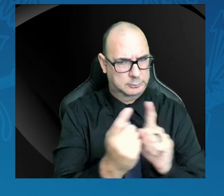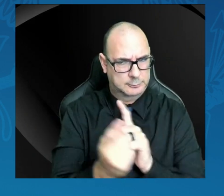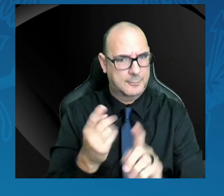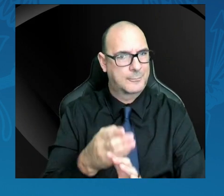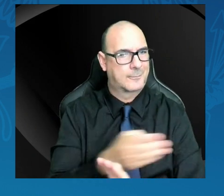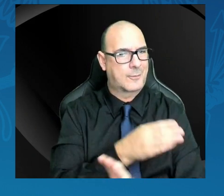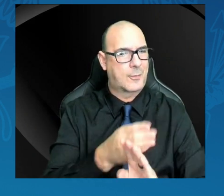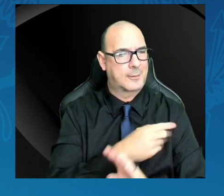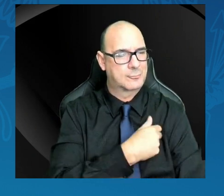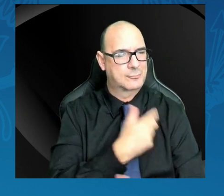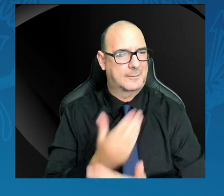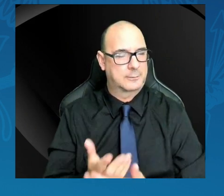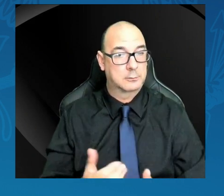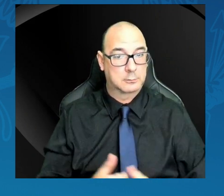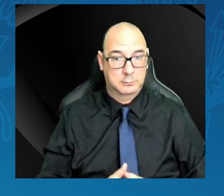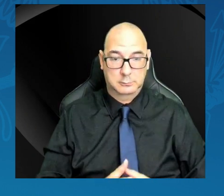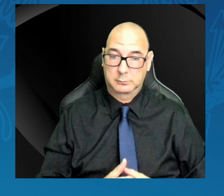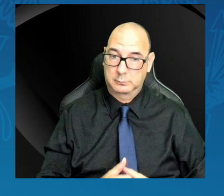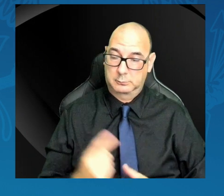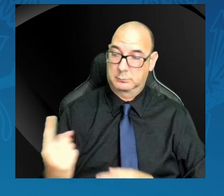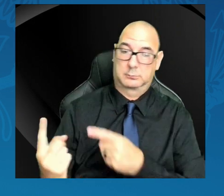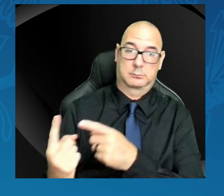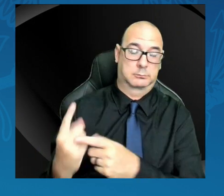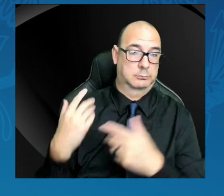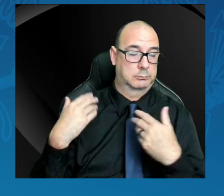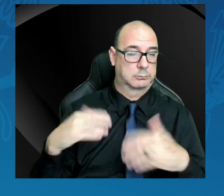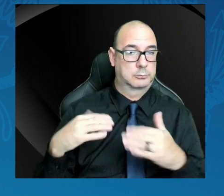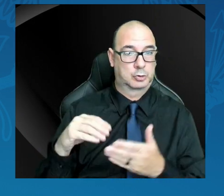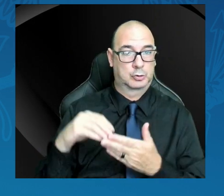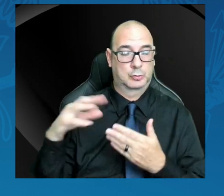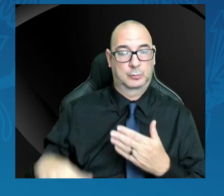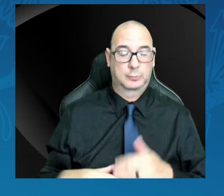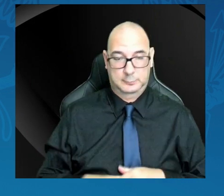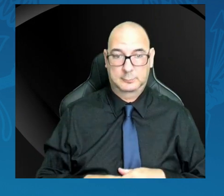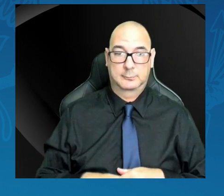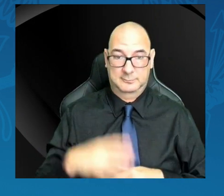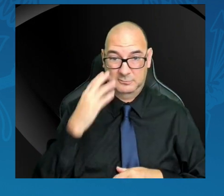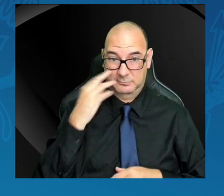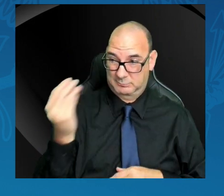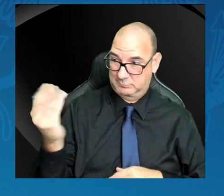I say to the administrator, when we when we meet the young leaders like we were with this afternoon,